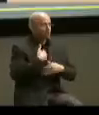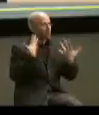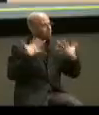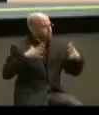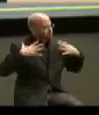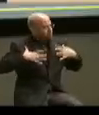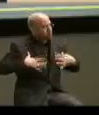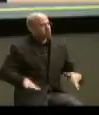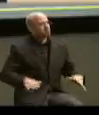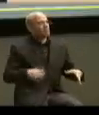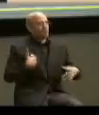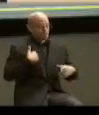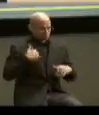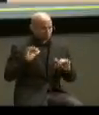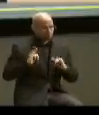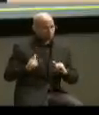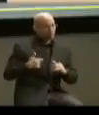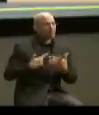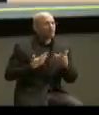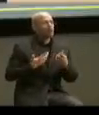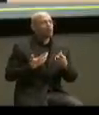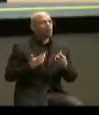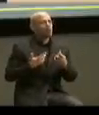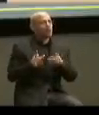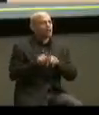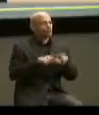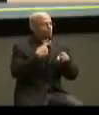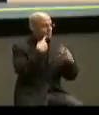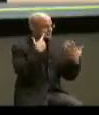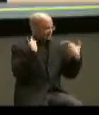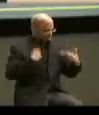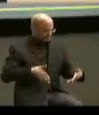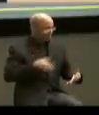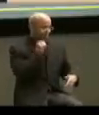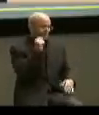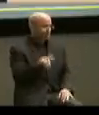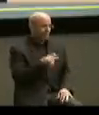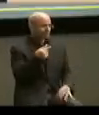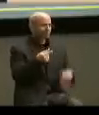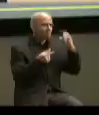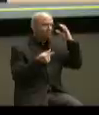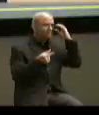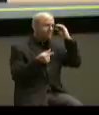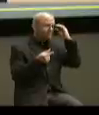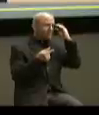WORK. AS YOU CAN TELL, I'M NOT IN GREEN.